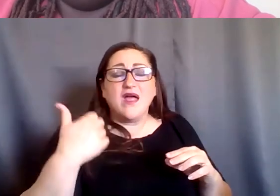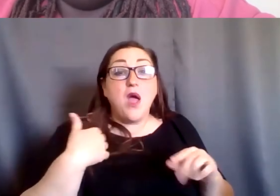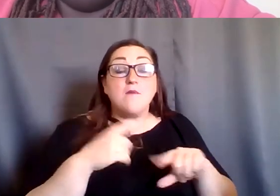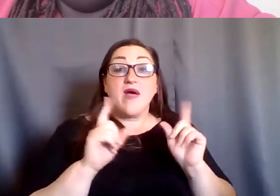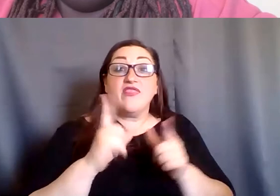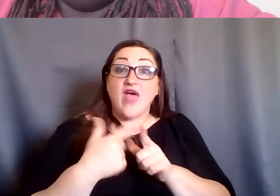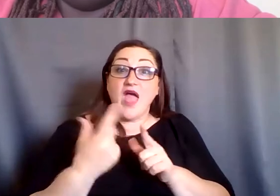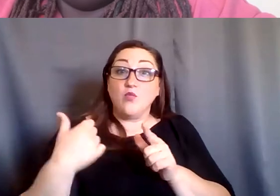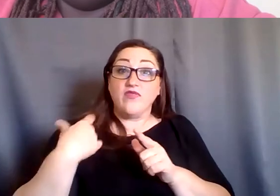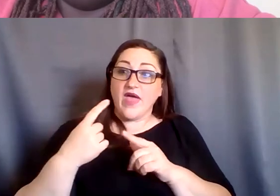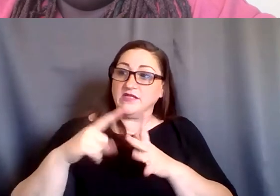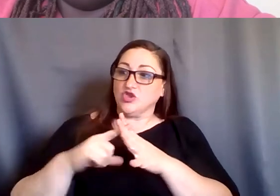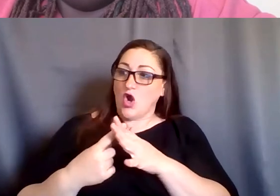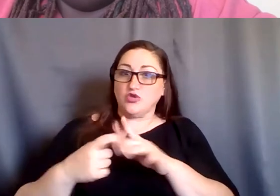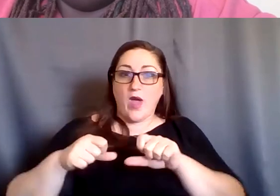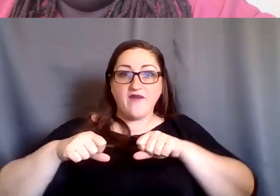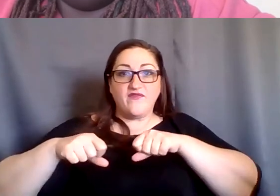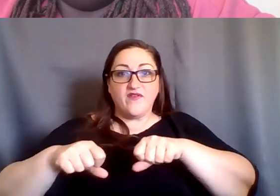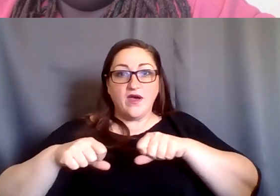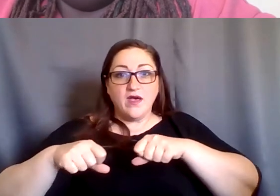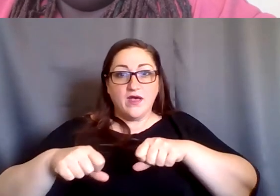If you have a wheelchair that’s, like, an everyday thing. And curb cuts